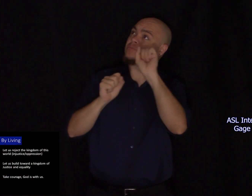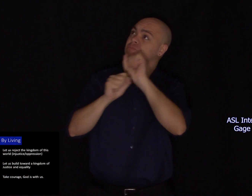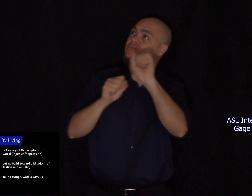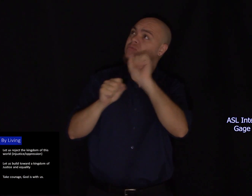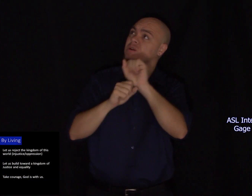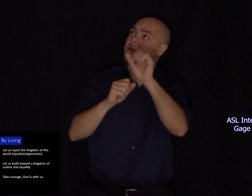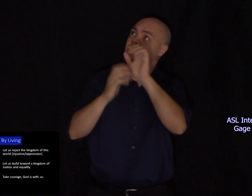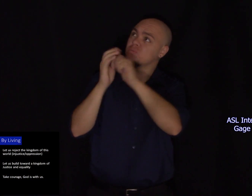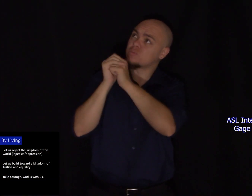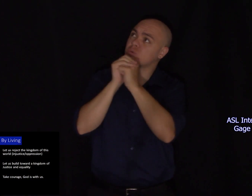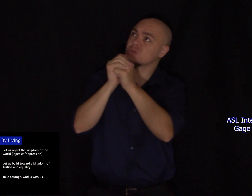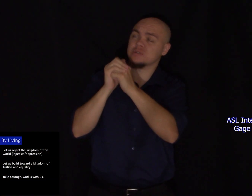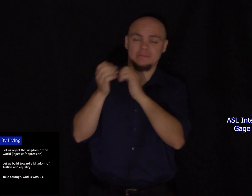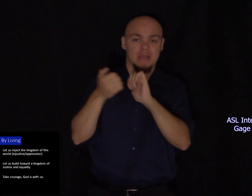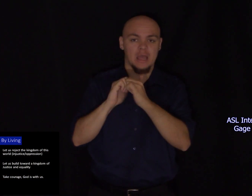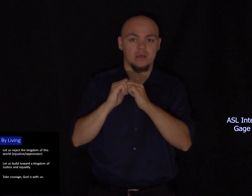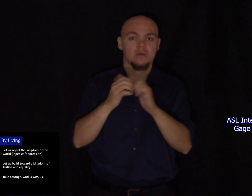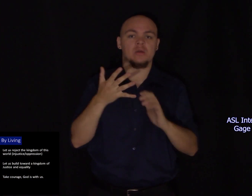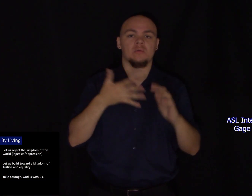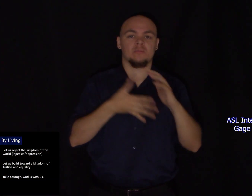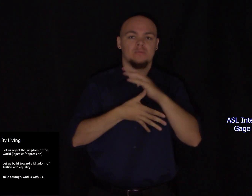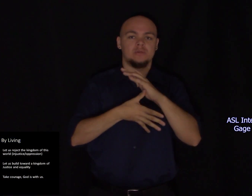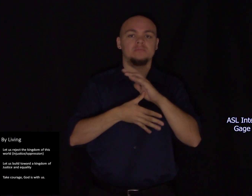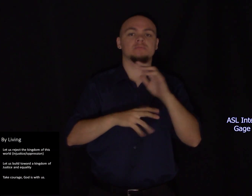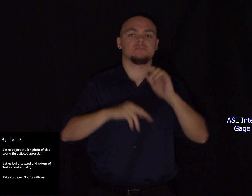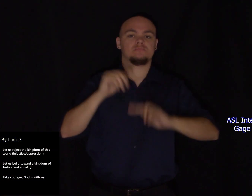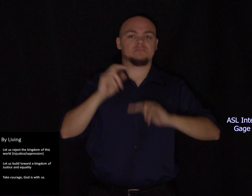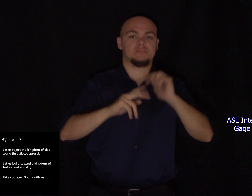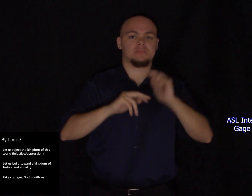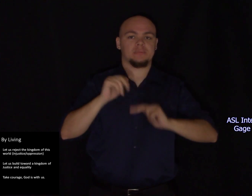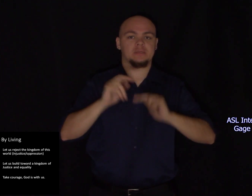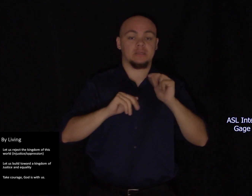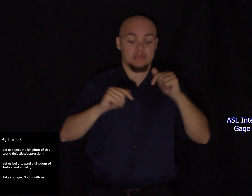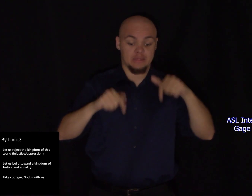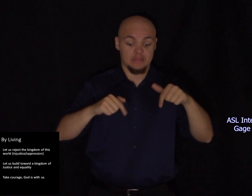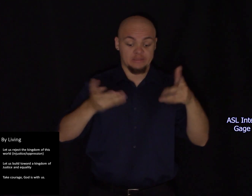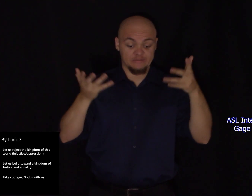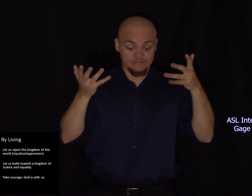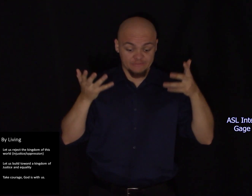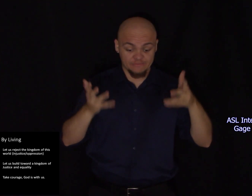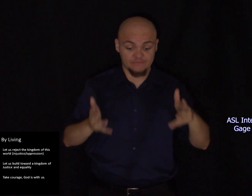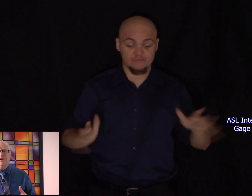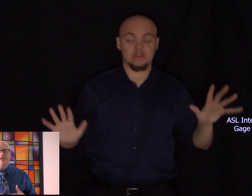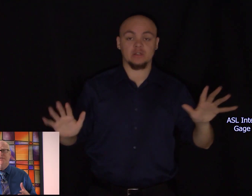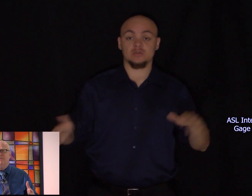do i how do I worship God by living this out you need to set priorities for rebuilding when this is